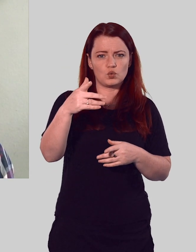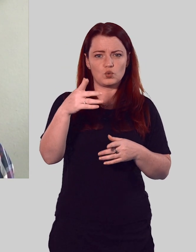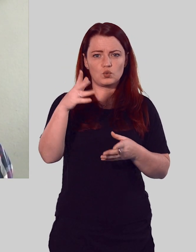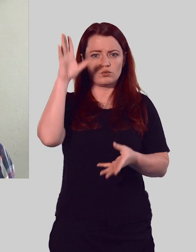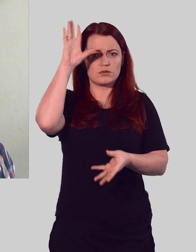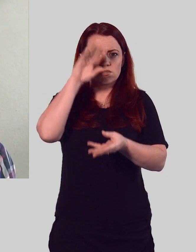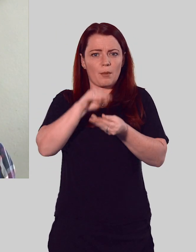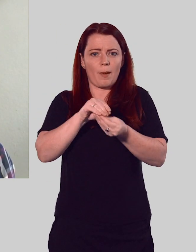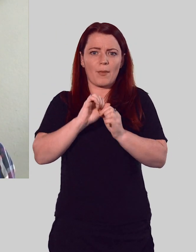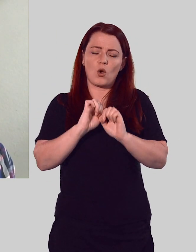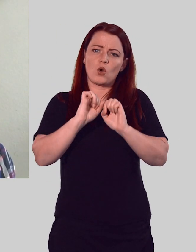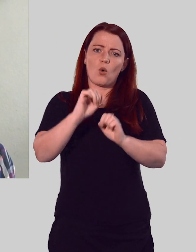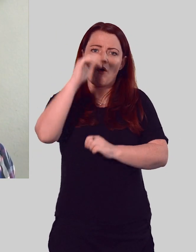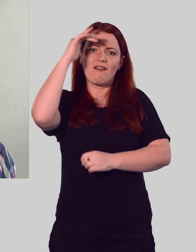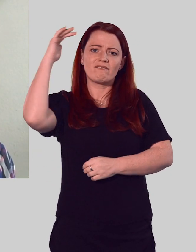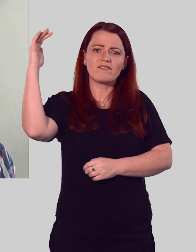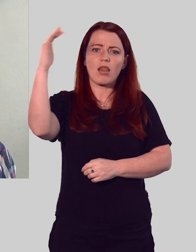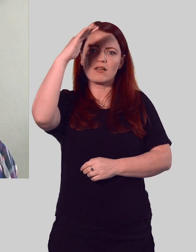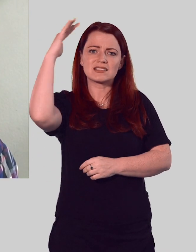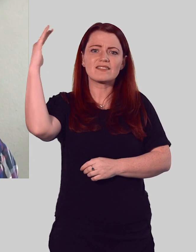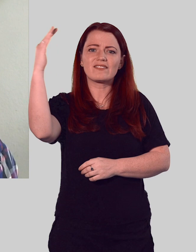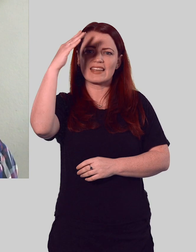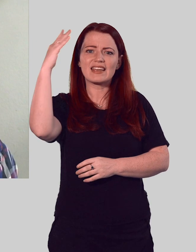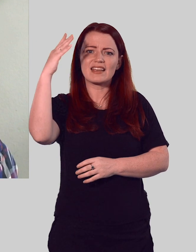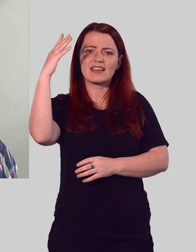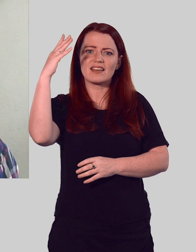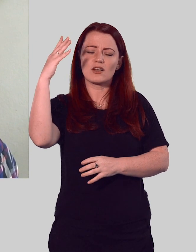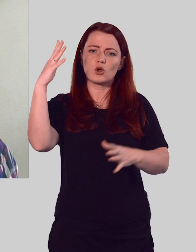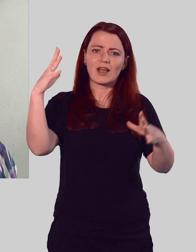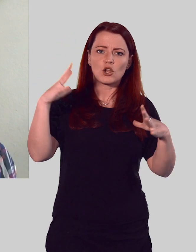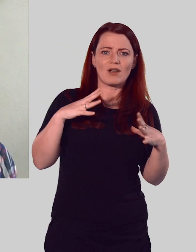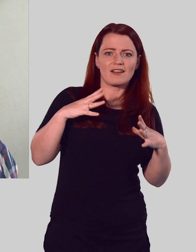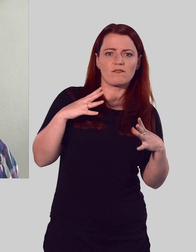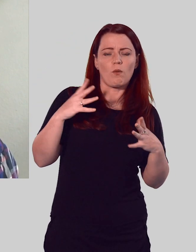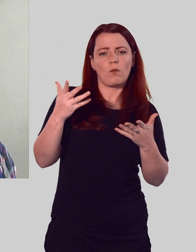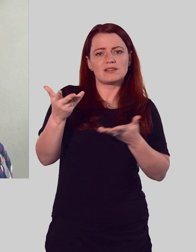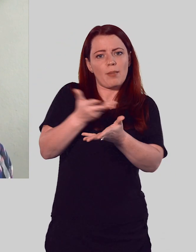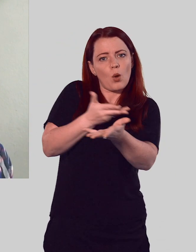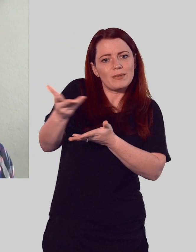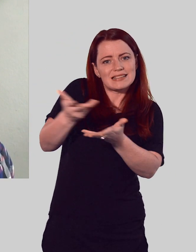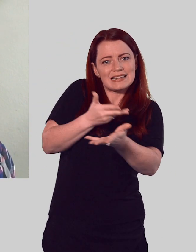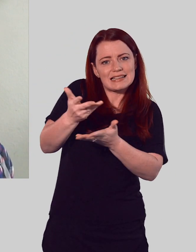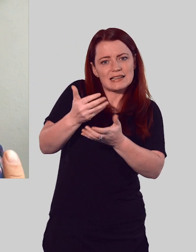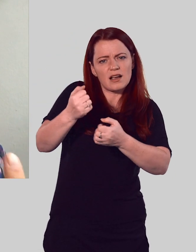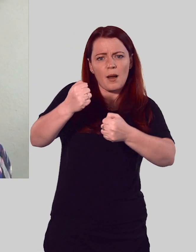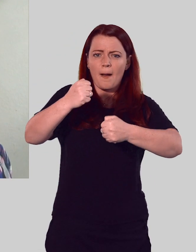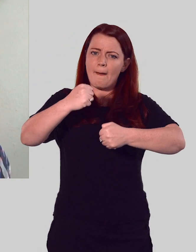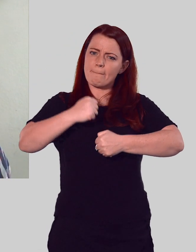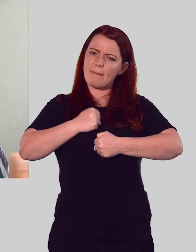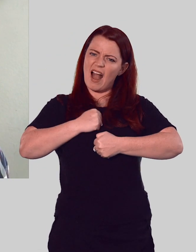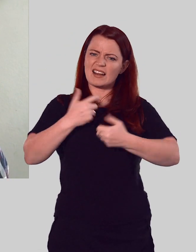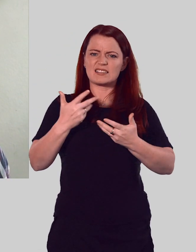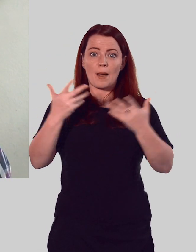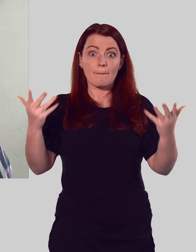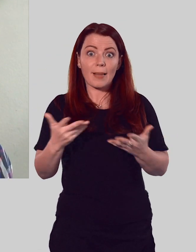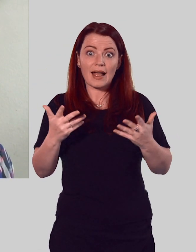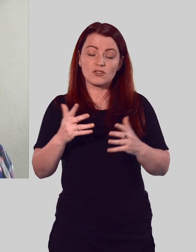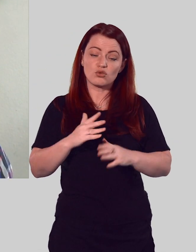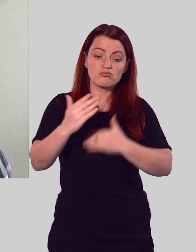to diplomacy to get you ready for the game of diplomatic negotiation you'll be playing, mine is play to play well, don't play to win.